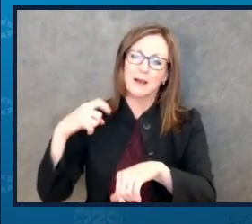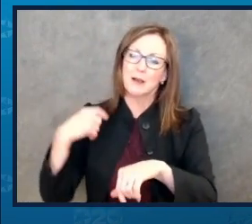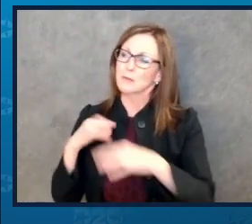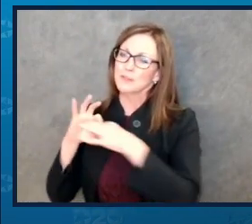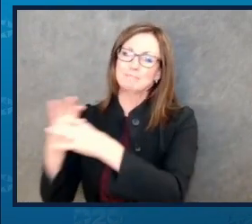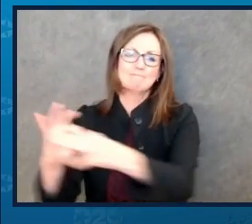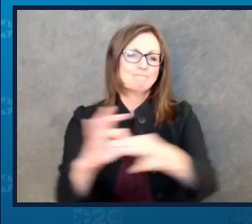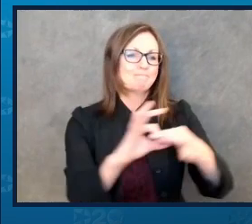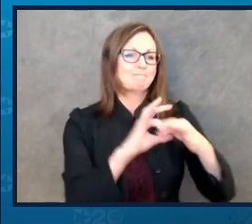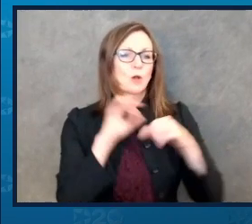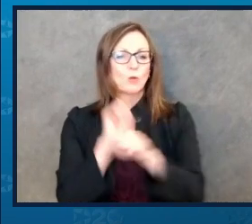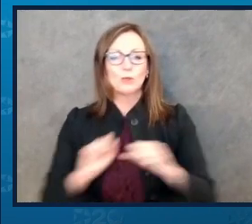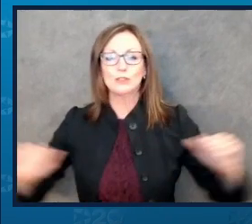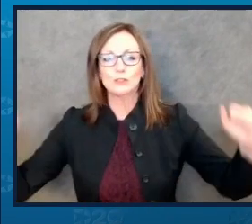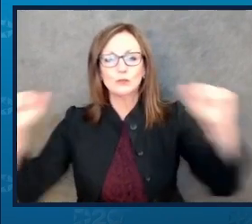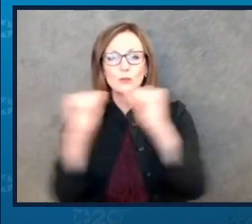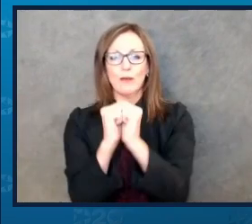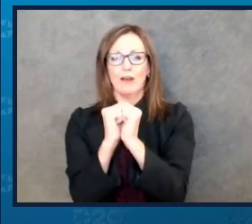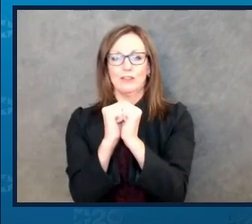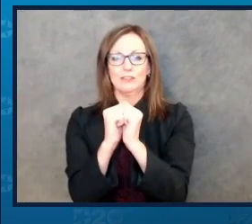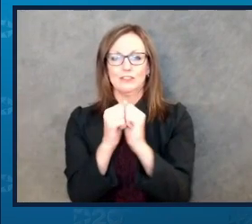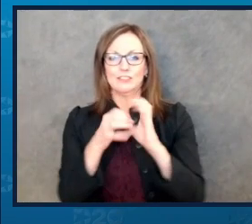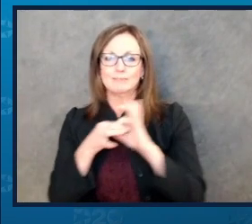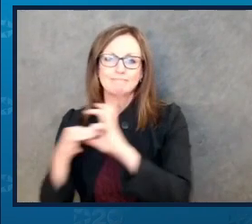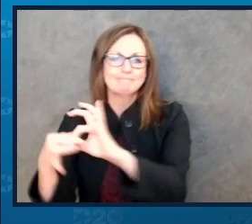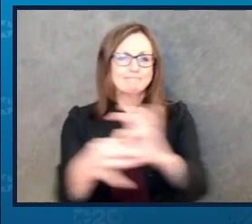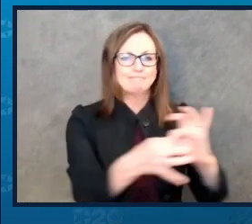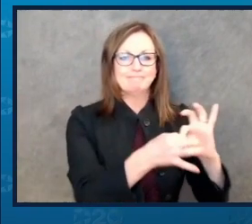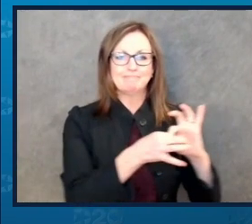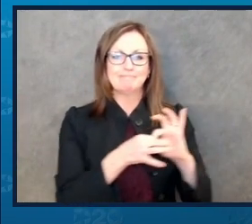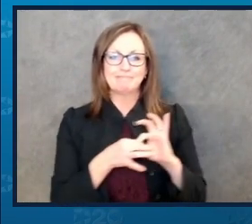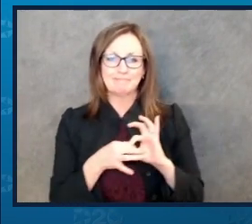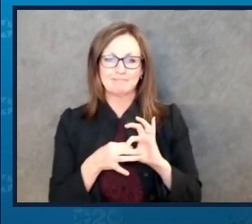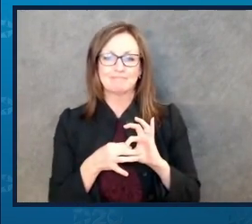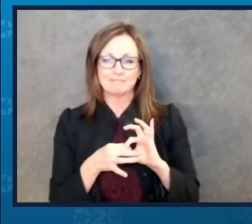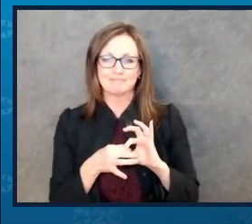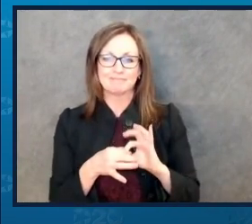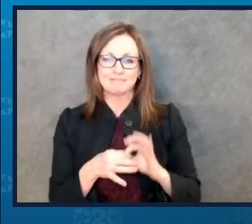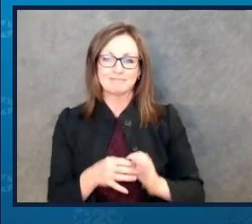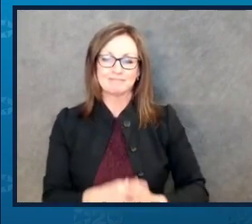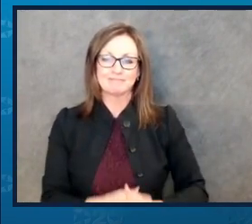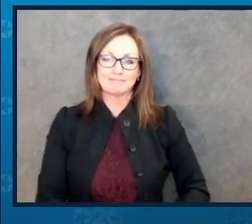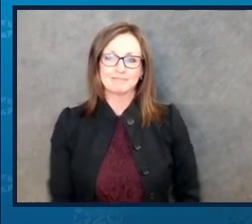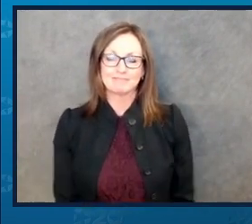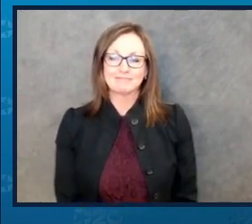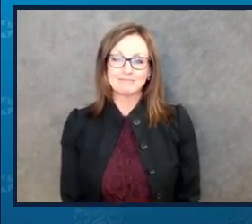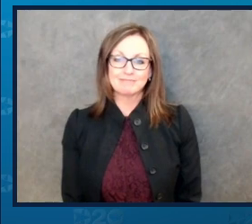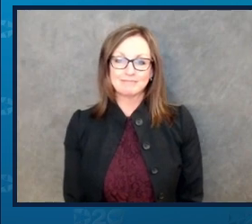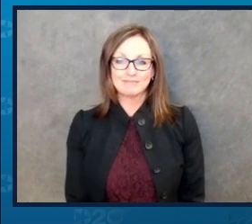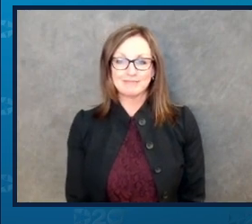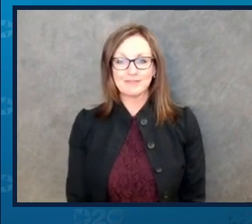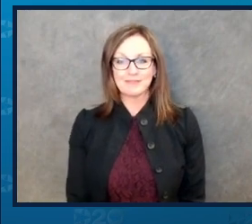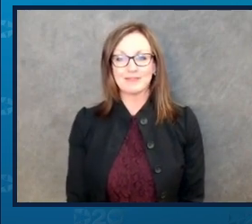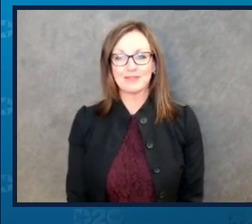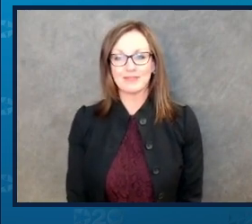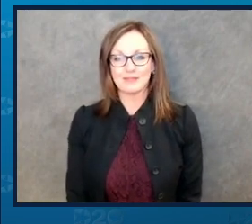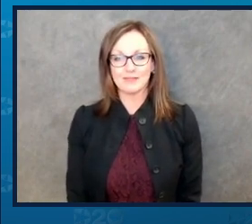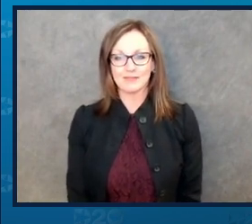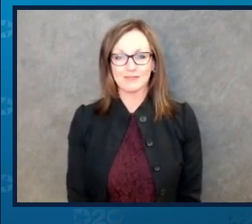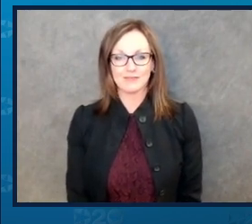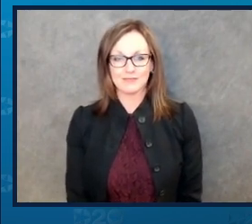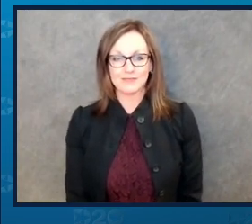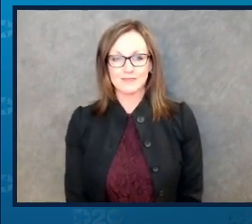HOLY MACKEREL, FOLKS.